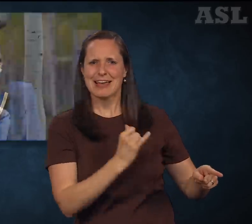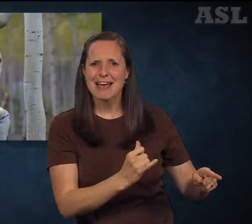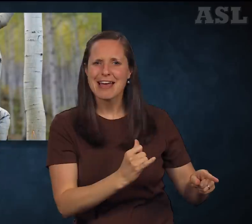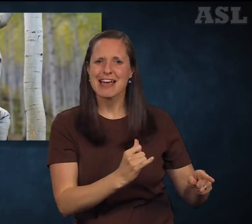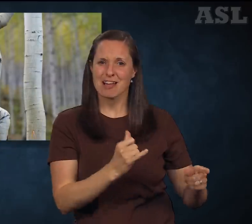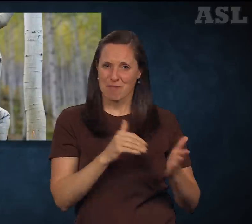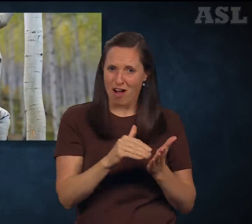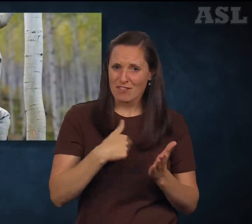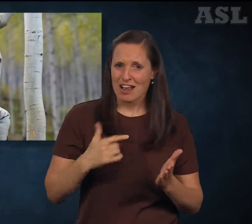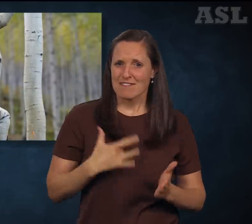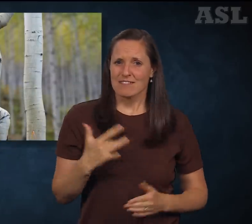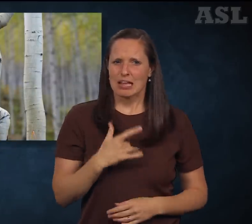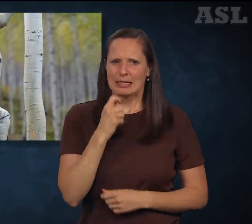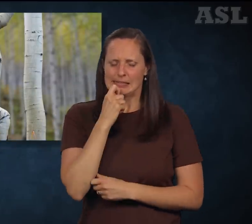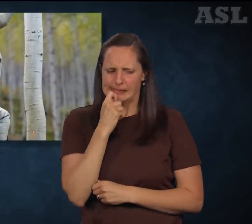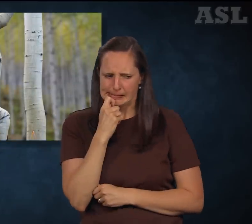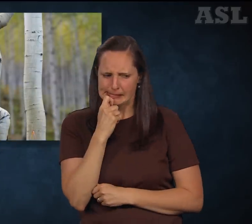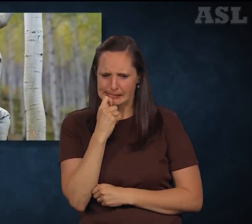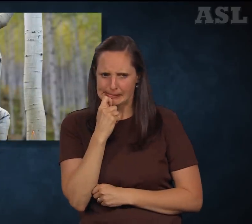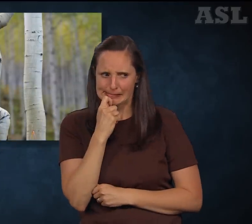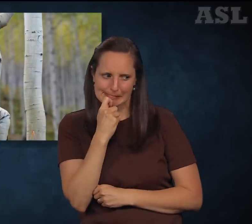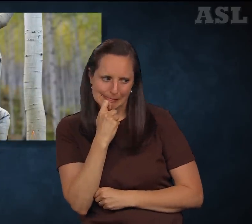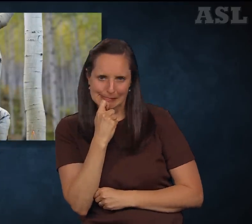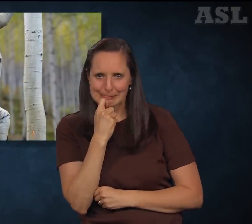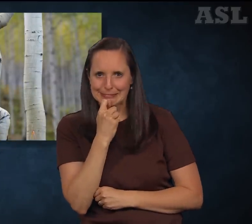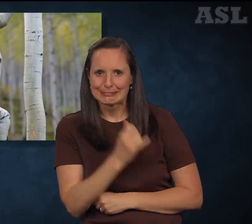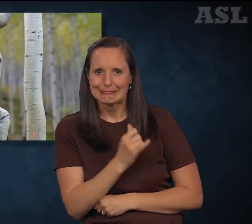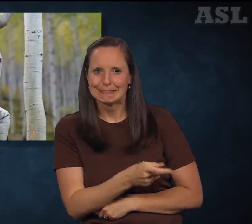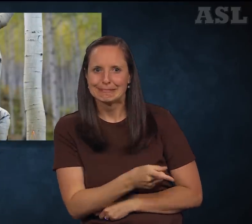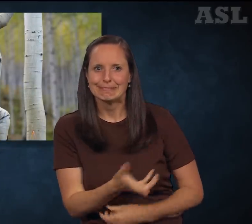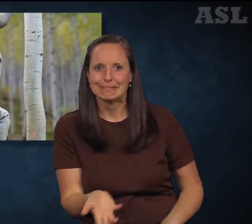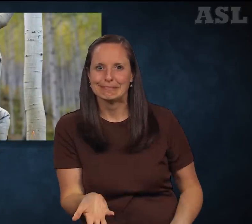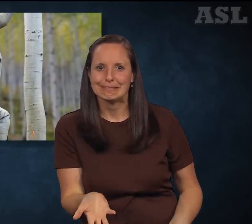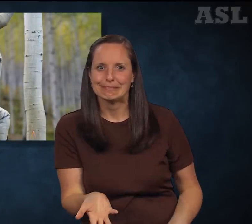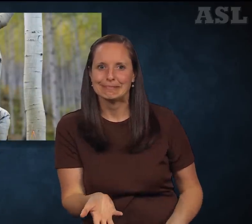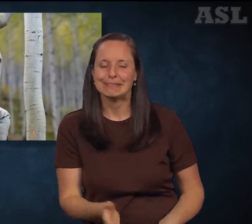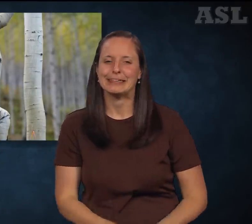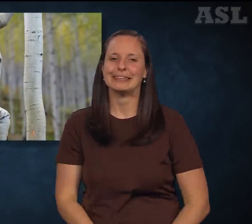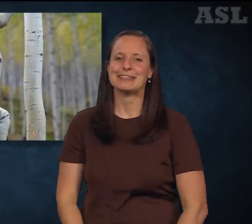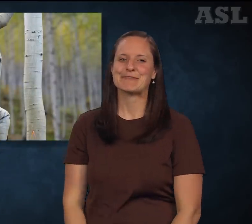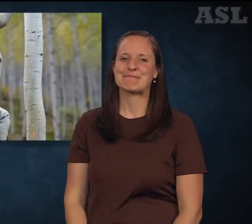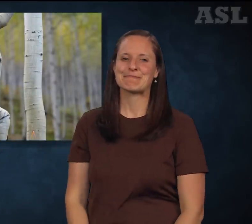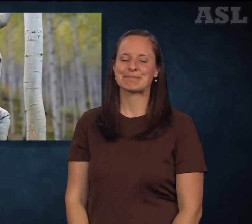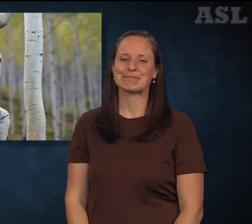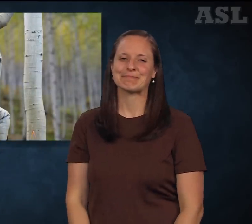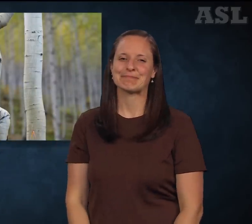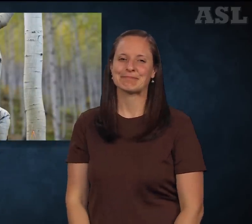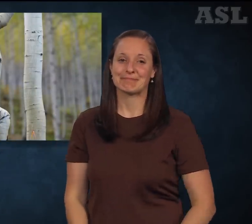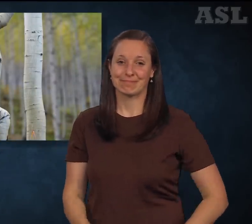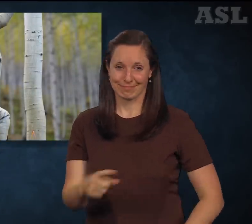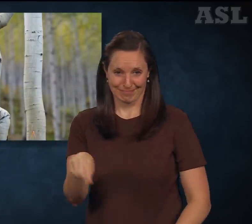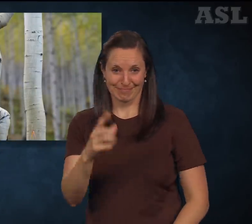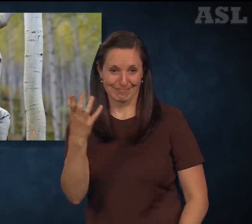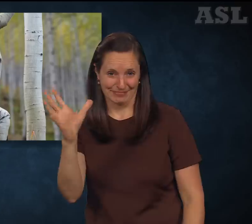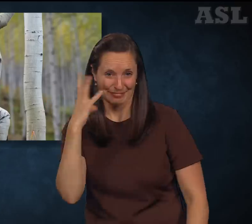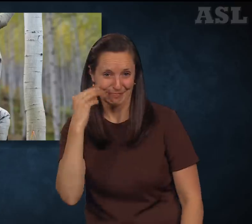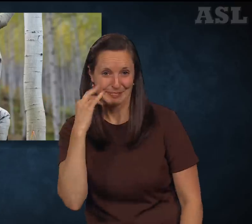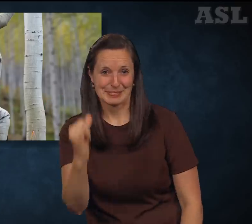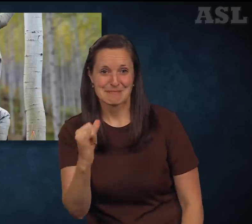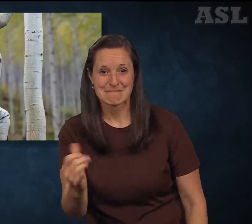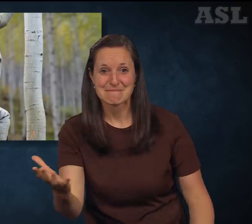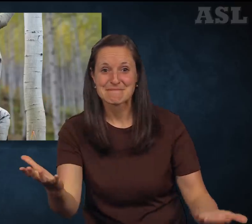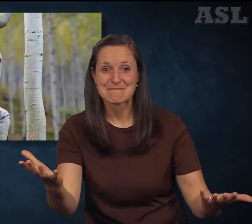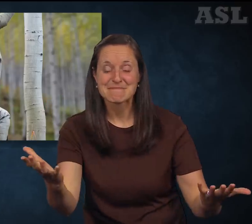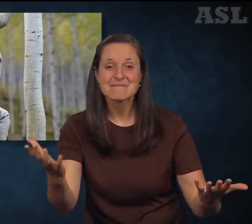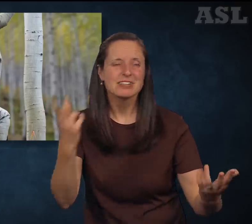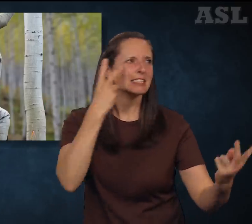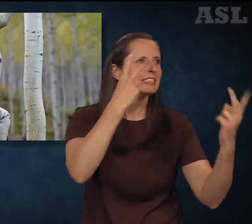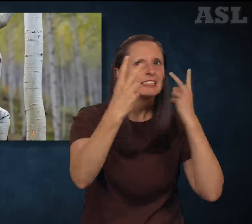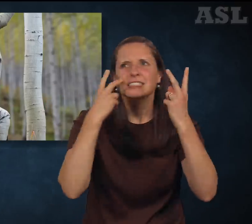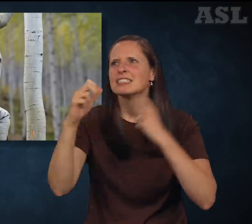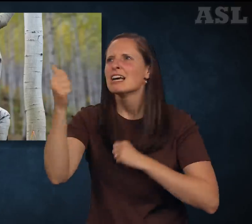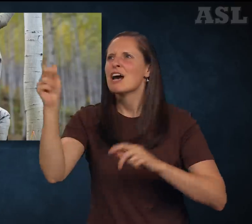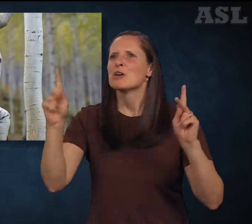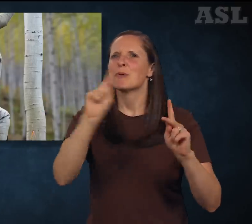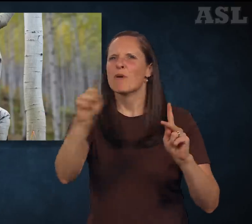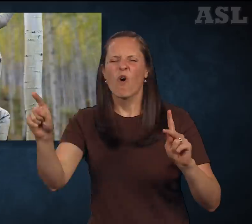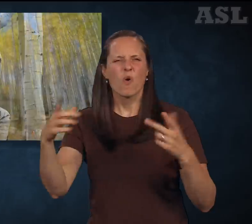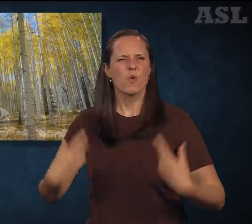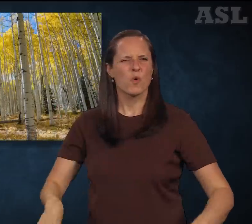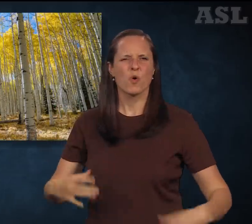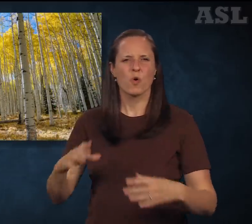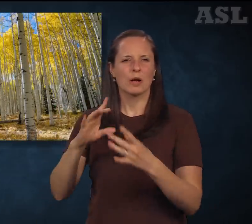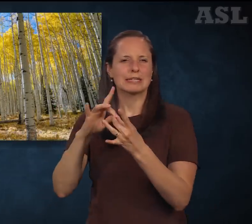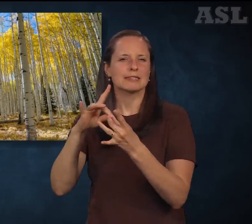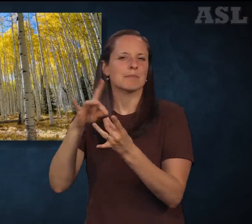IN MANY GATHERINGS.